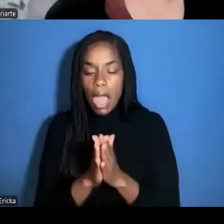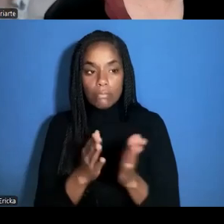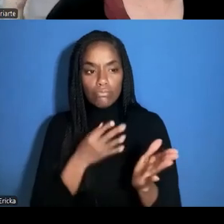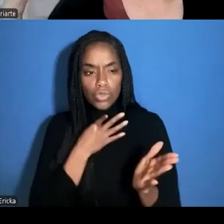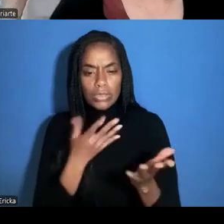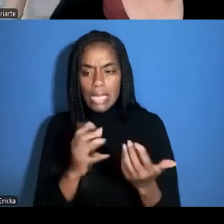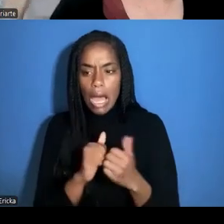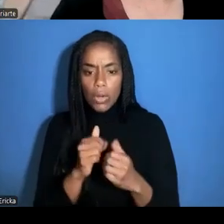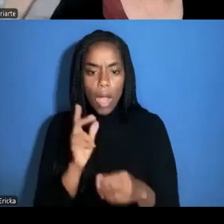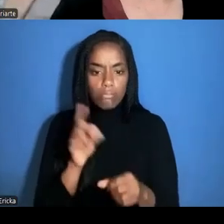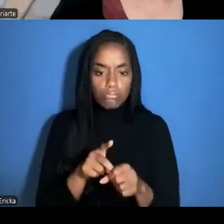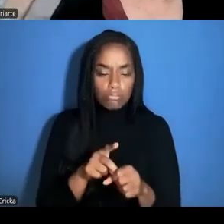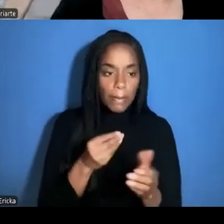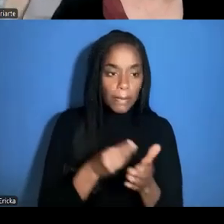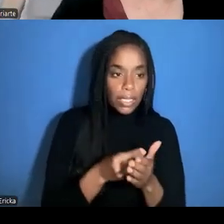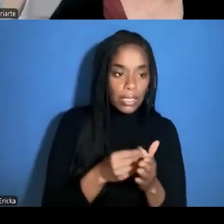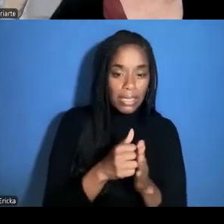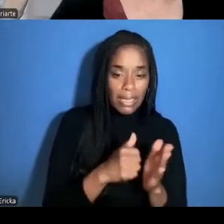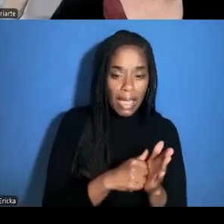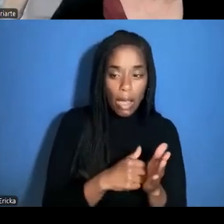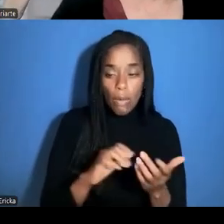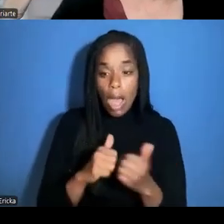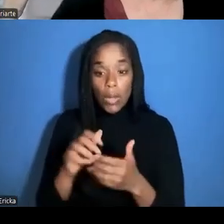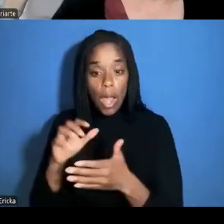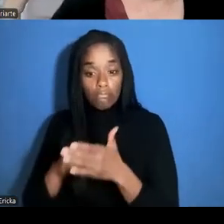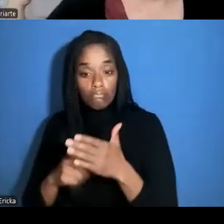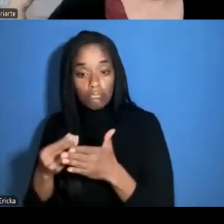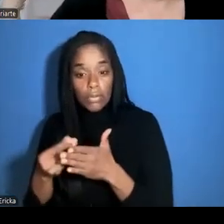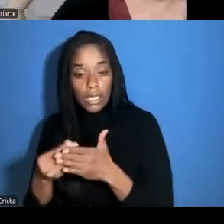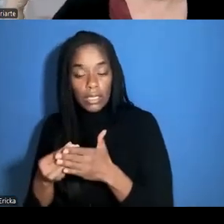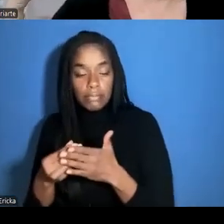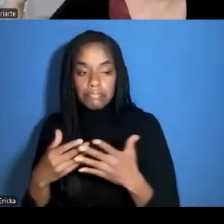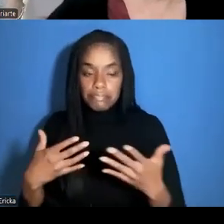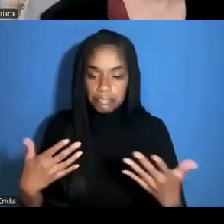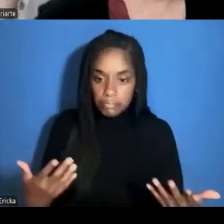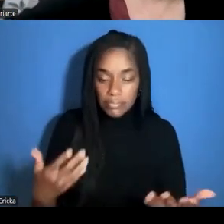You can send you can have, the SSI, but if you're receiving SSI,